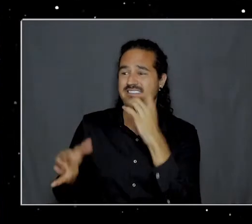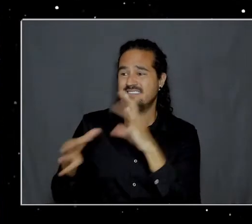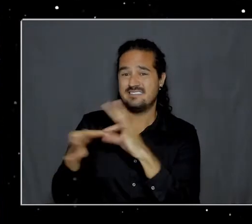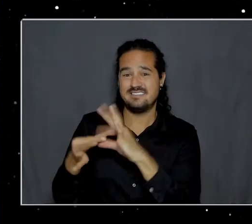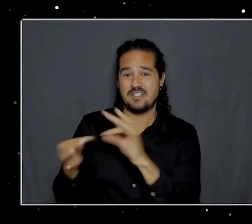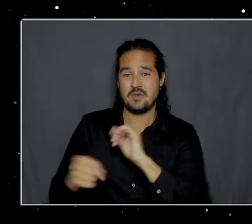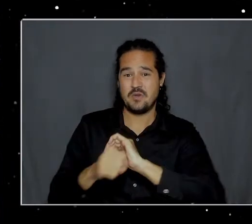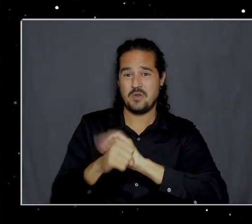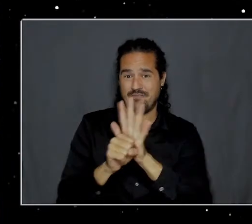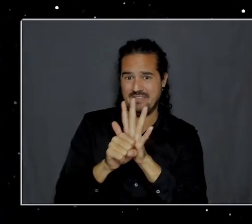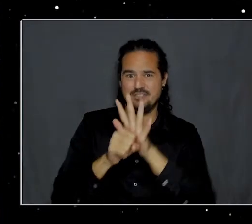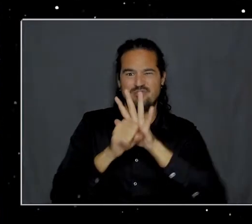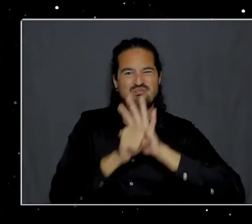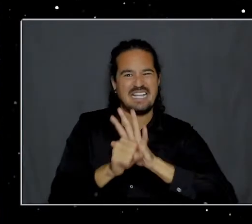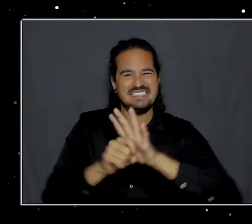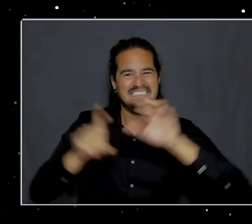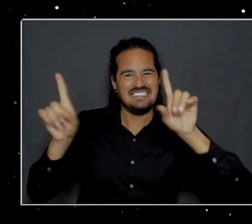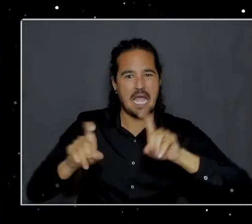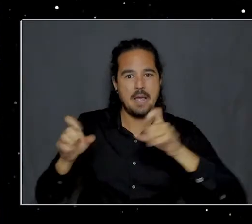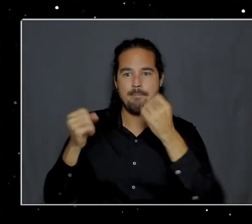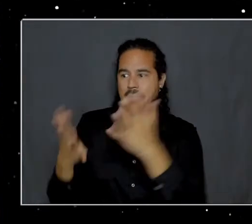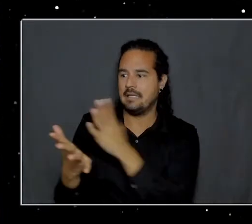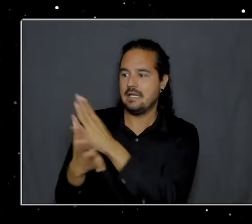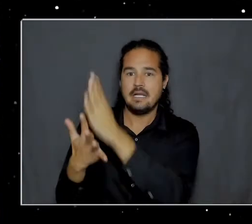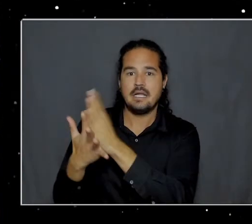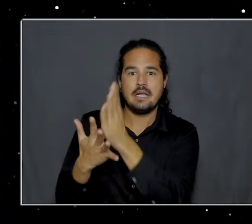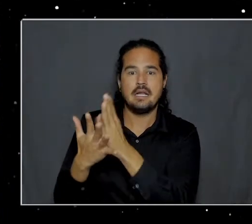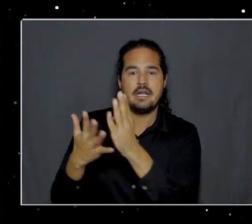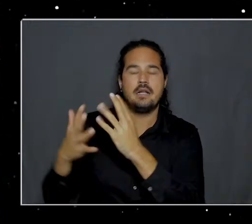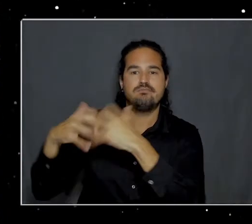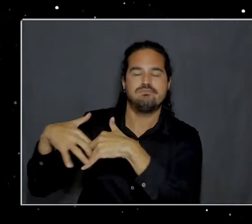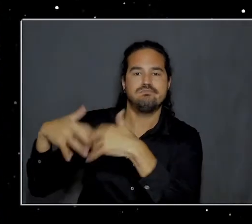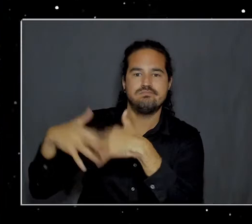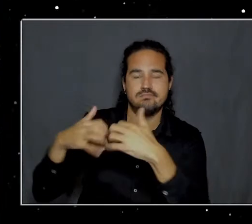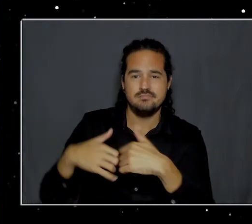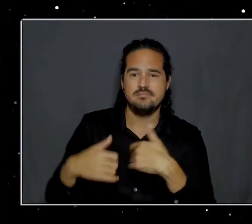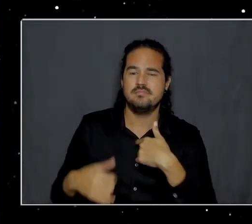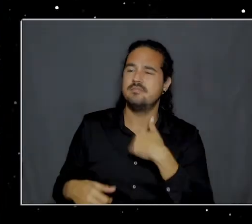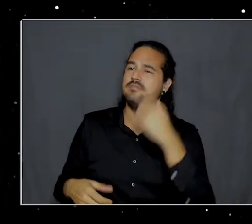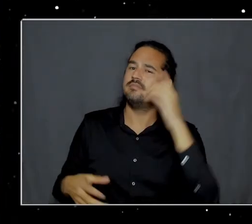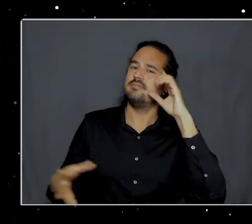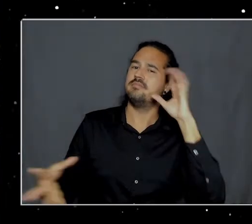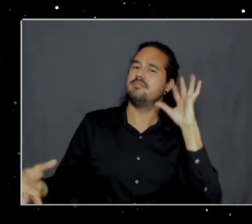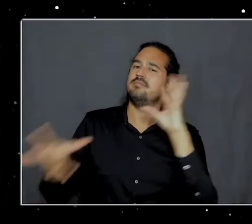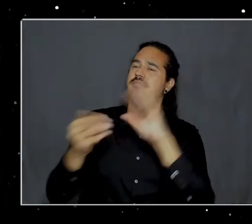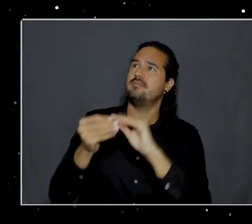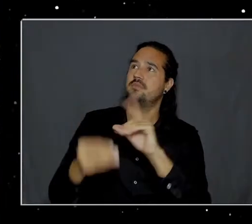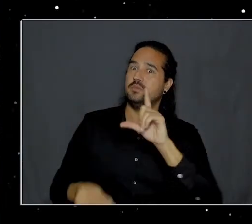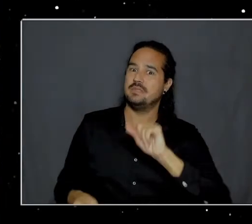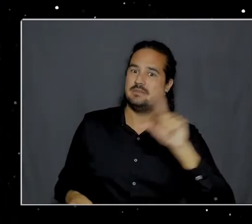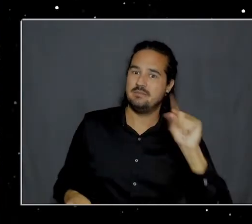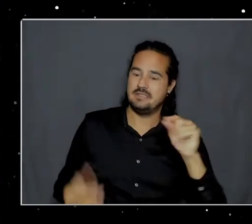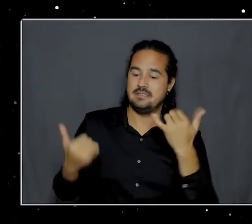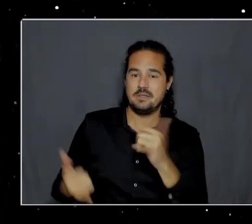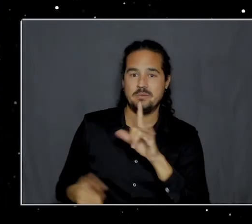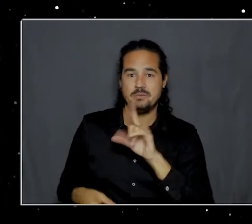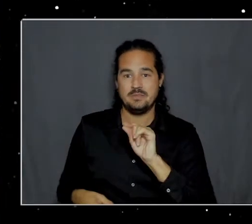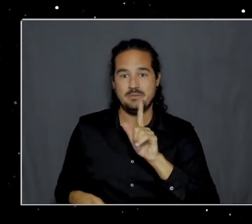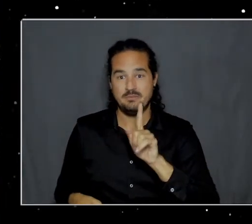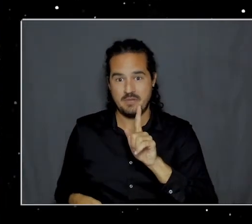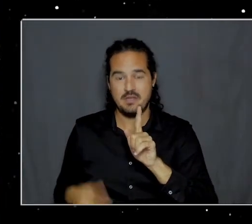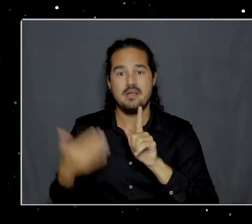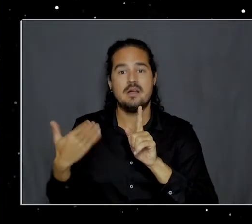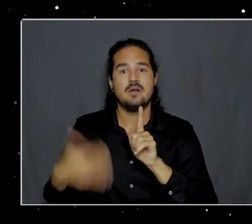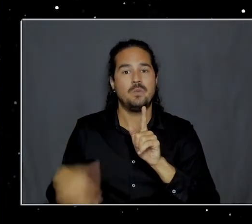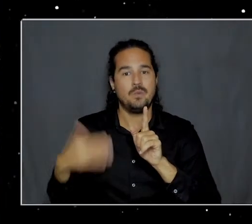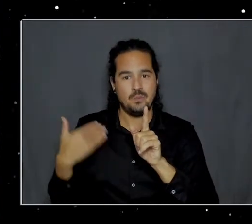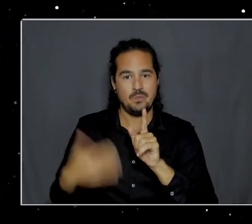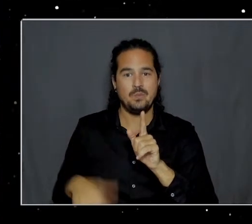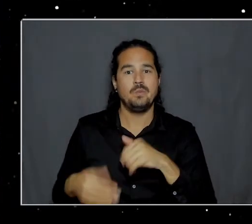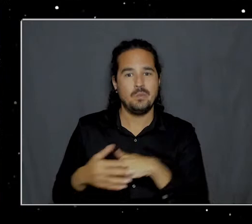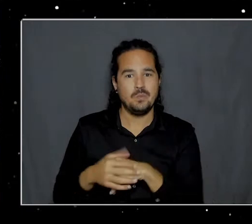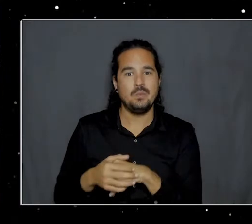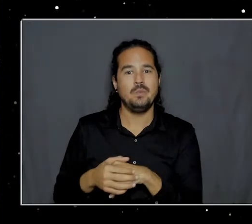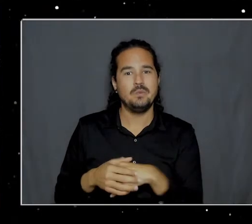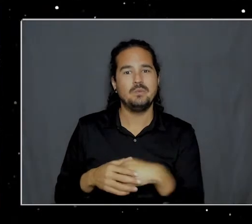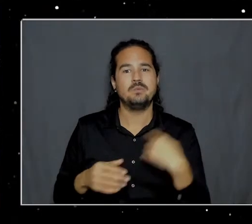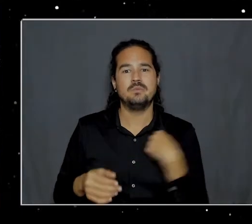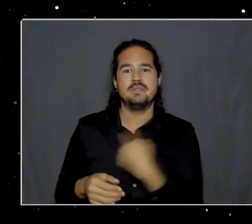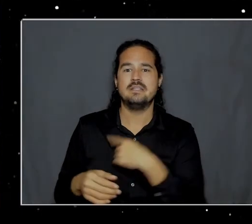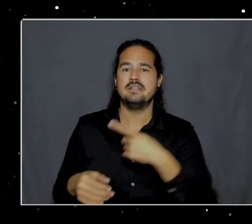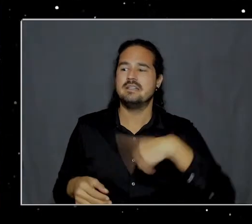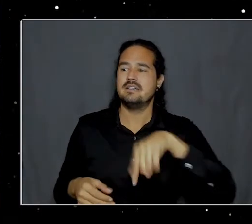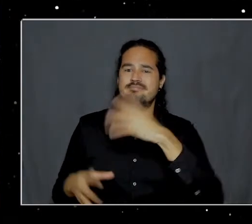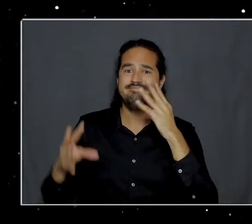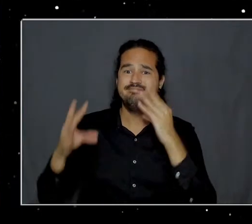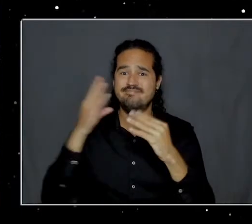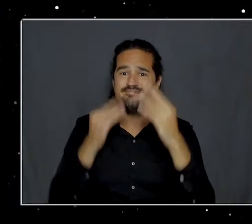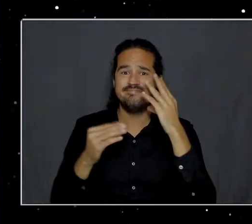STRESSOR TO MANY OF OUR SYSTEMS.